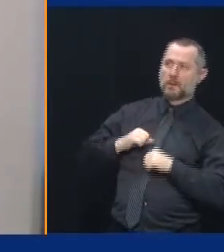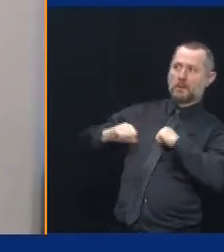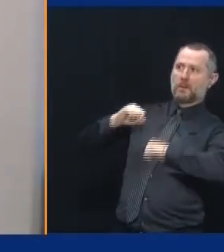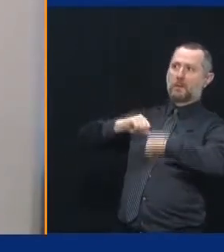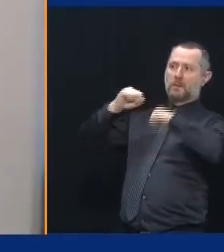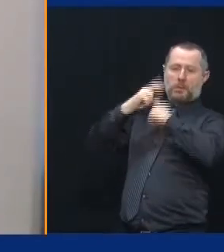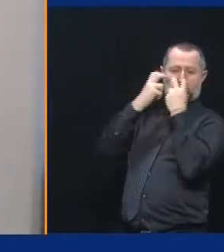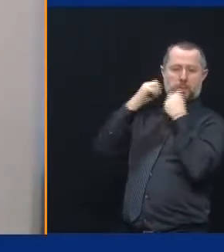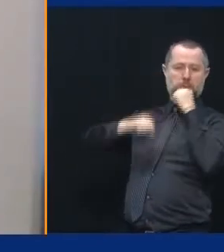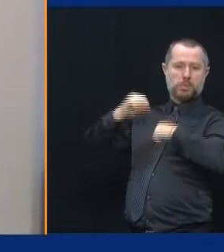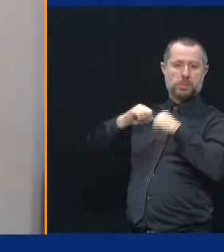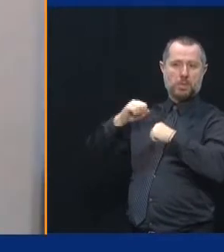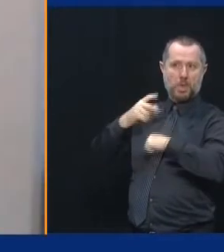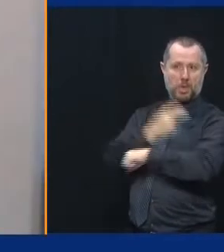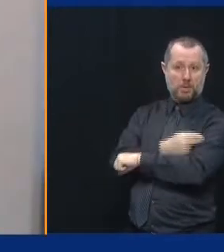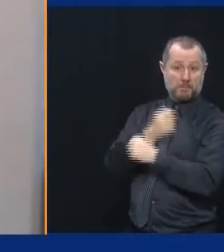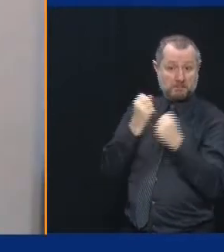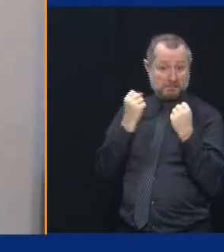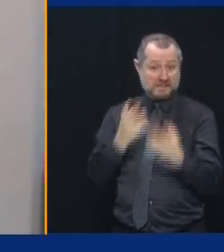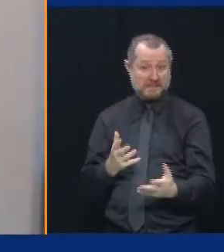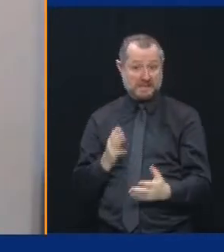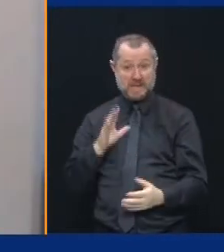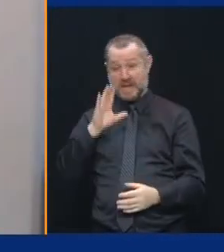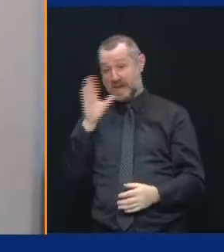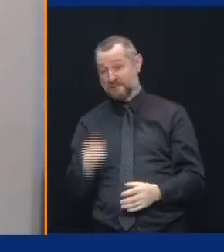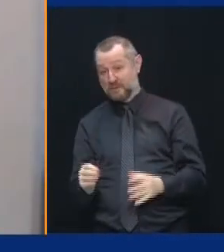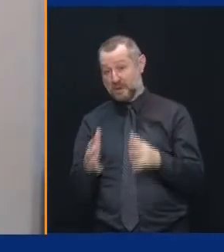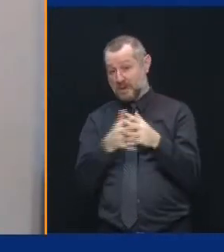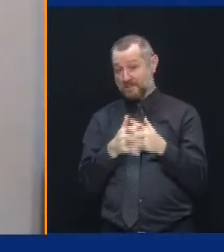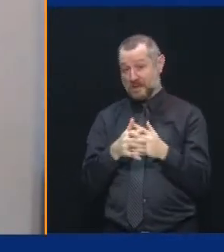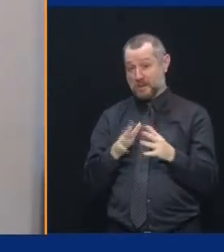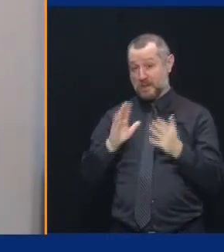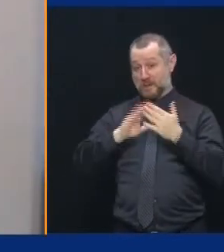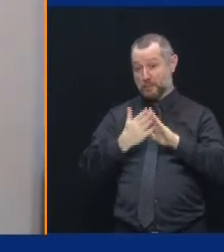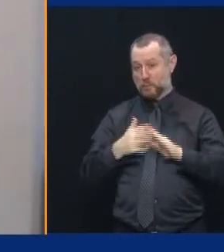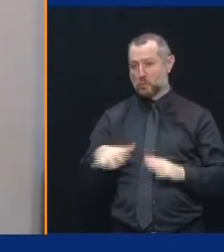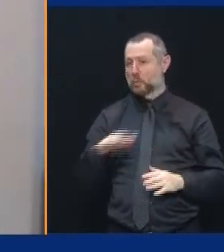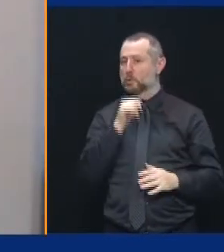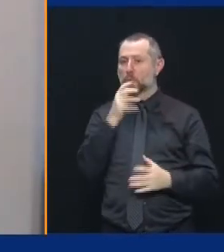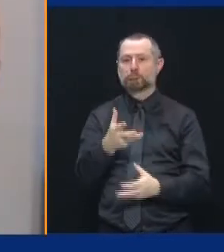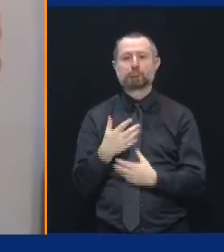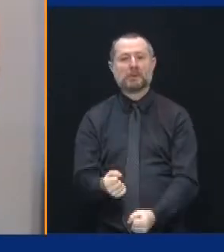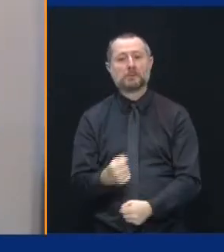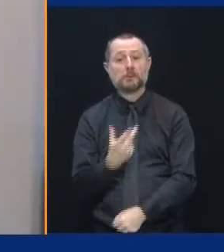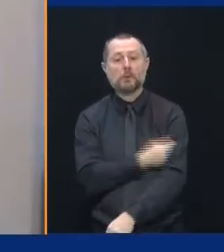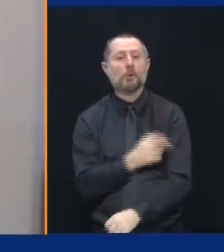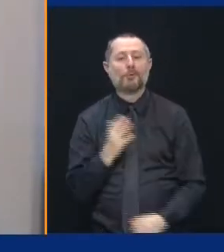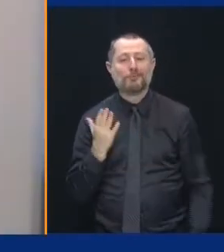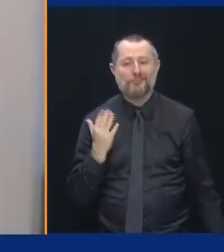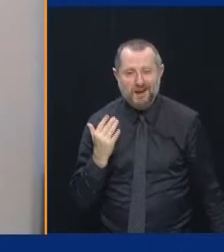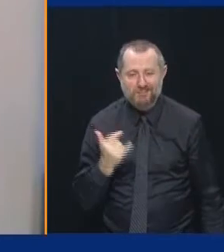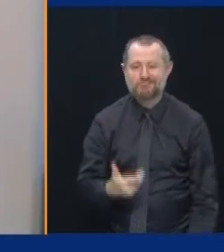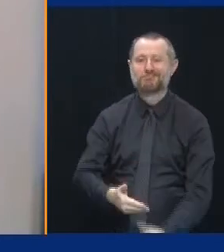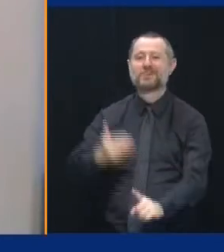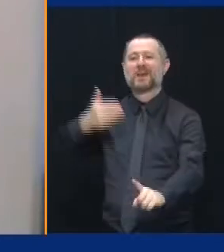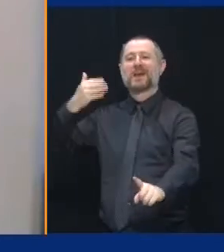HIGH INFECTION RATES AND ACCESS IS ONE THING BUT WE HAVE A BIG CHALLENGE WITH SKEPTICISM IN OUR COMMUNITY ABOUT VACCINE.